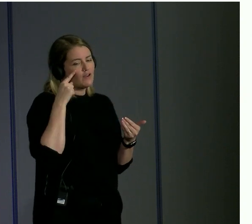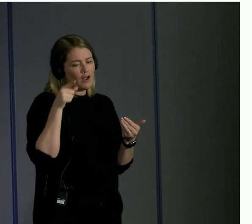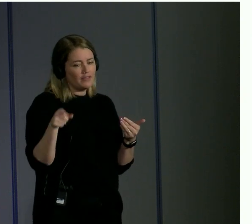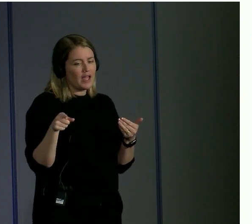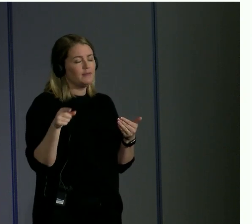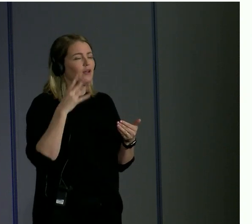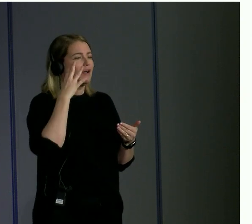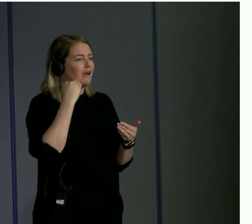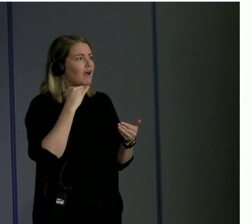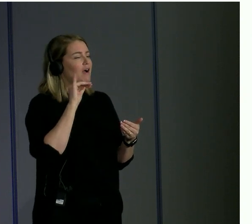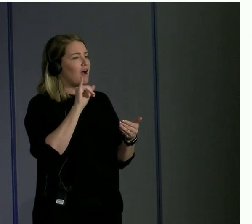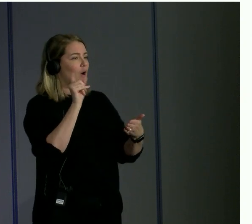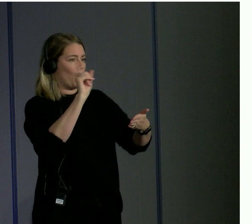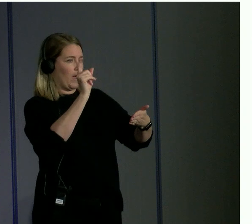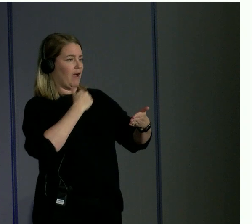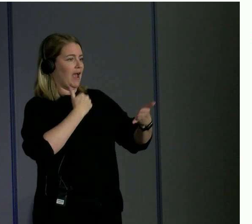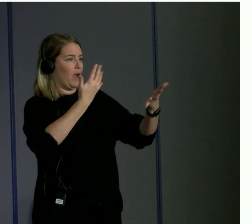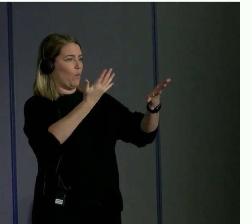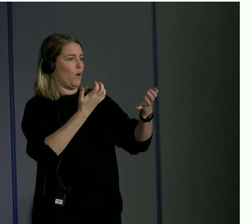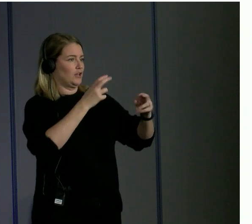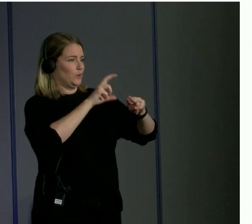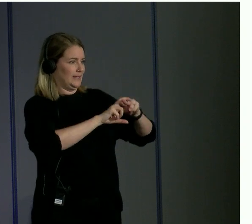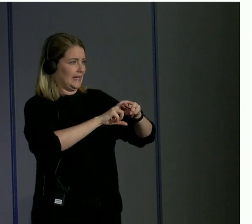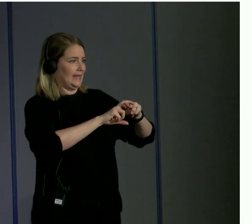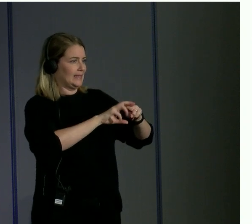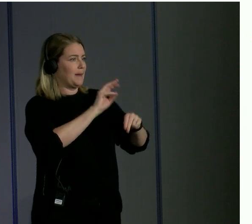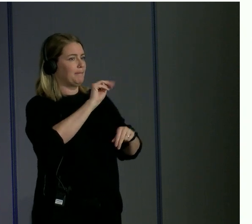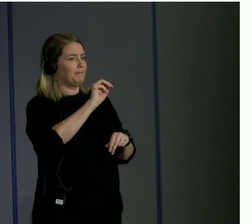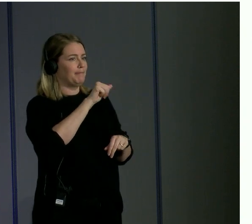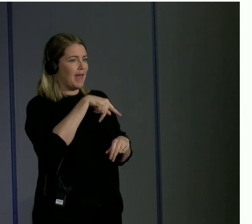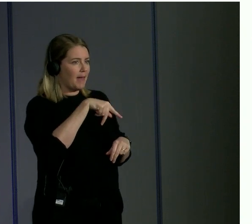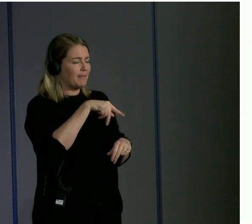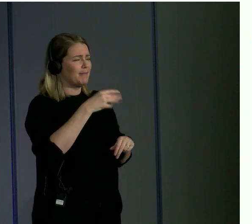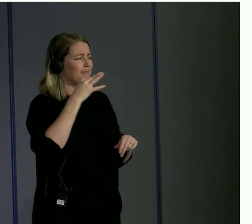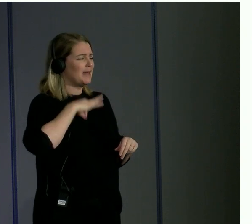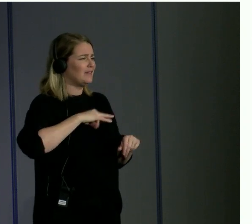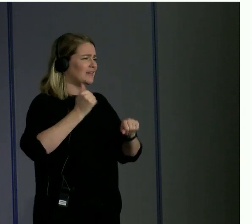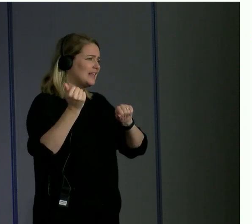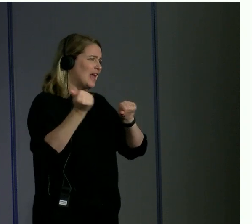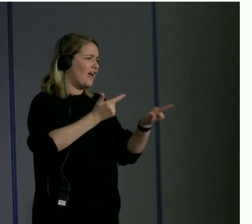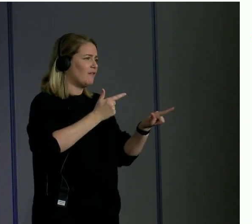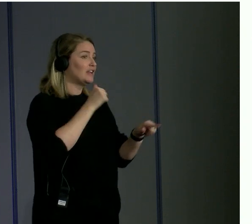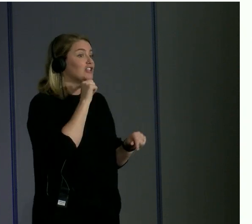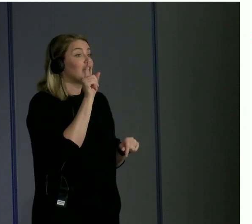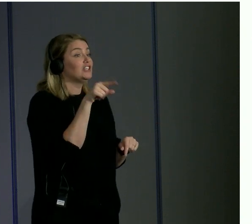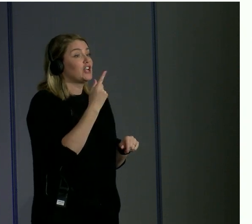understand where I want to sit. It benefits everyone, not just people with disabilities,